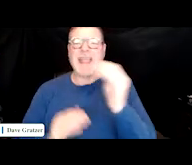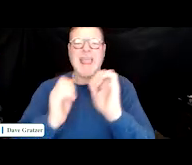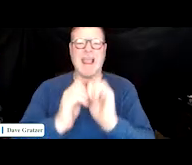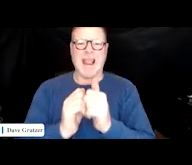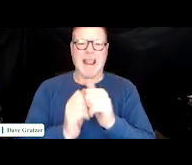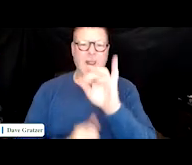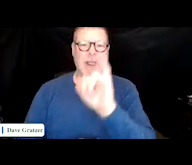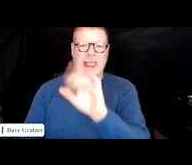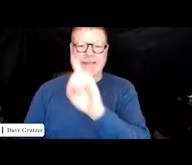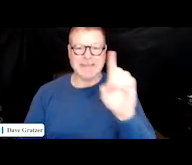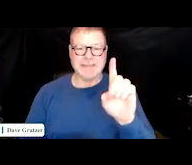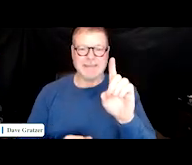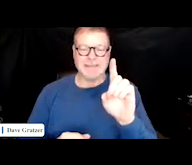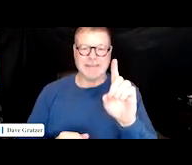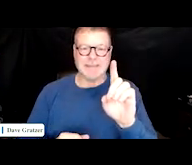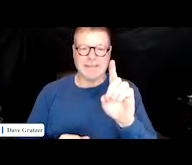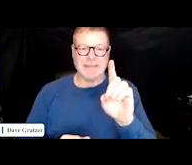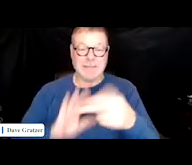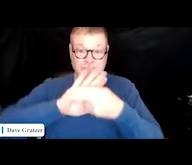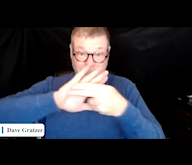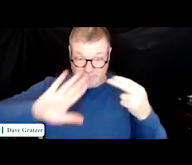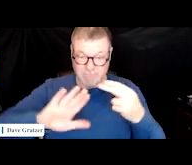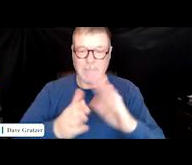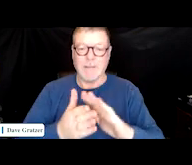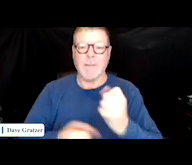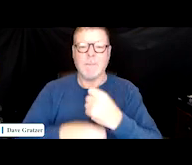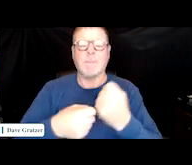in your current job? Can you talk a little bit about that?